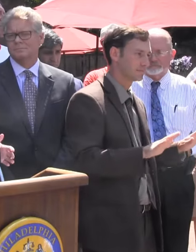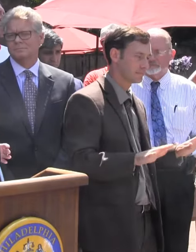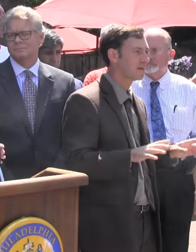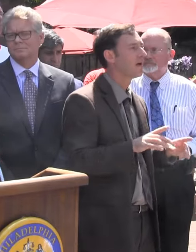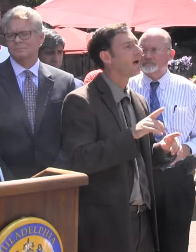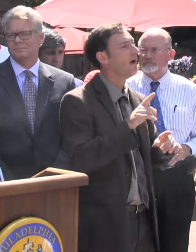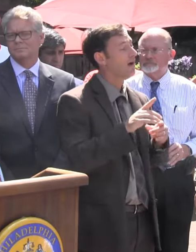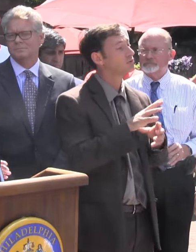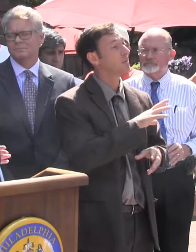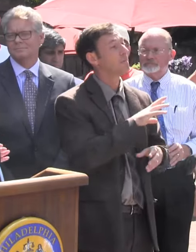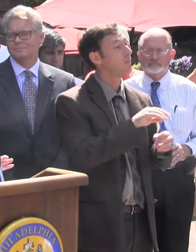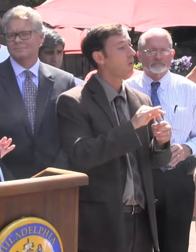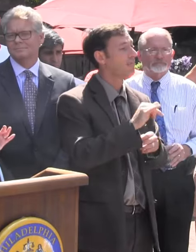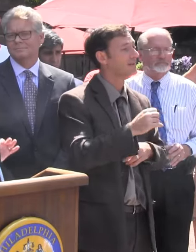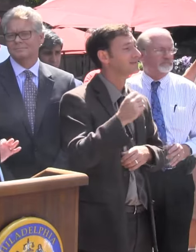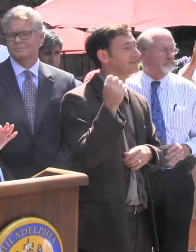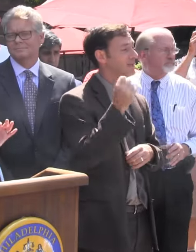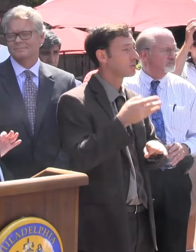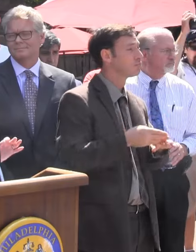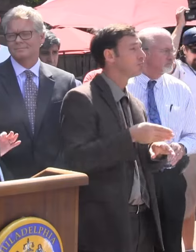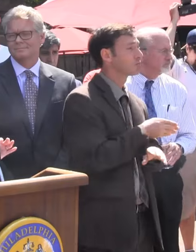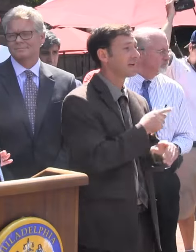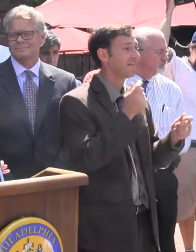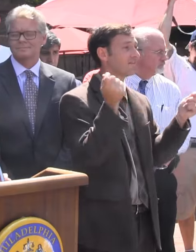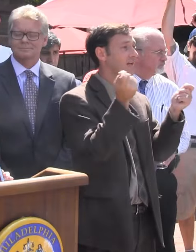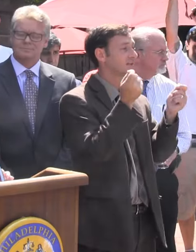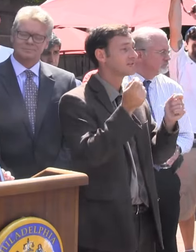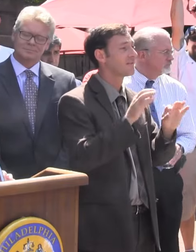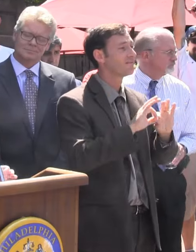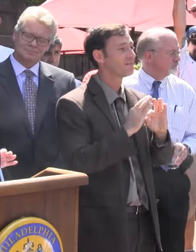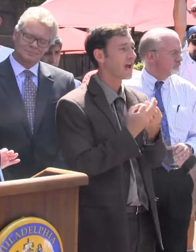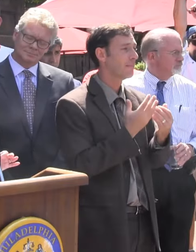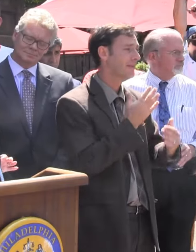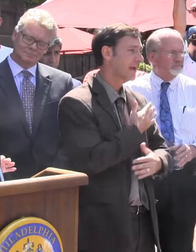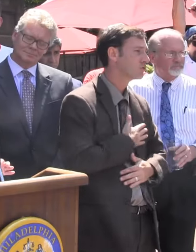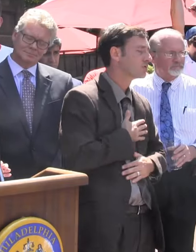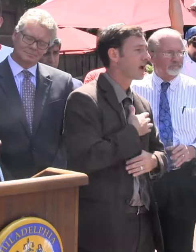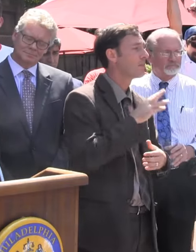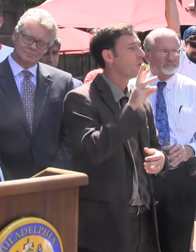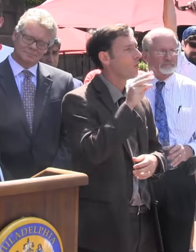As part of the Saturday prefestival of families entertainment, The World Meeting of Families